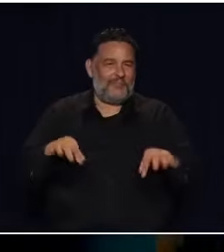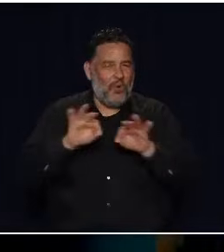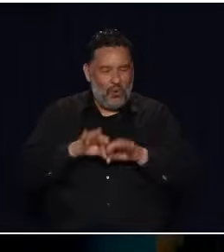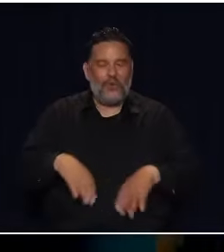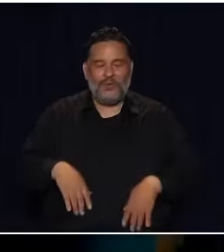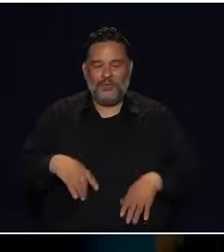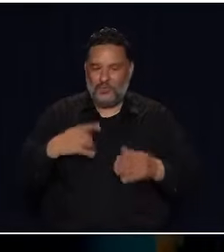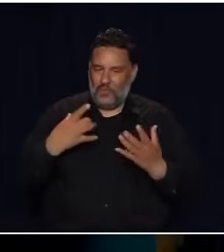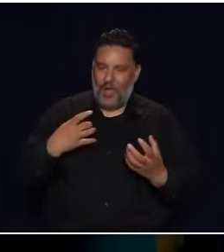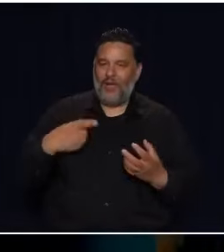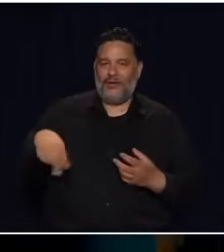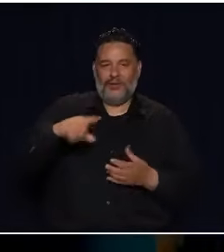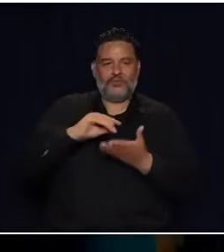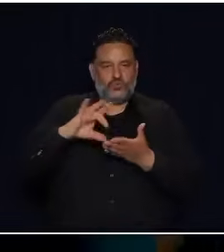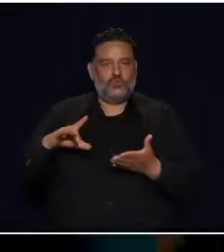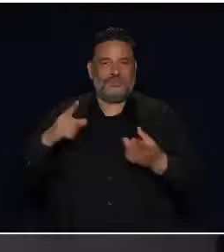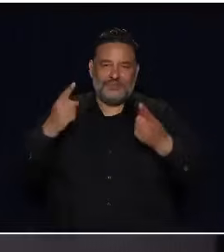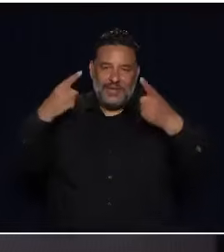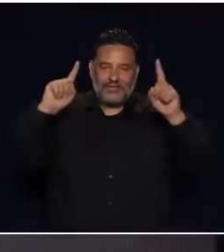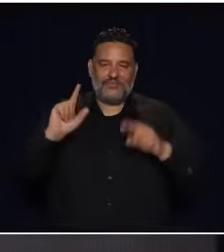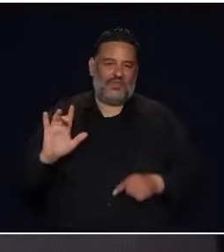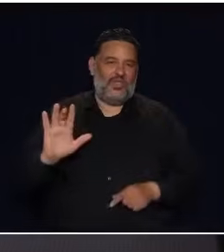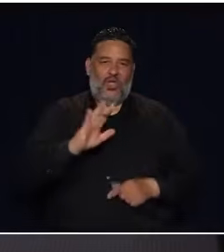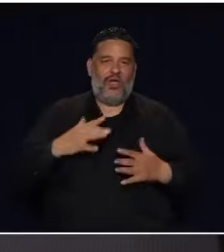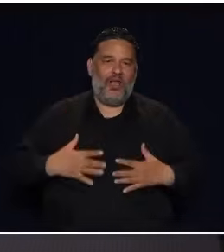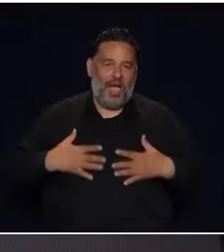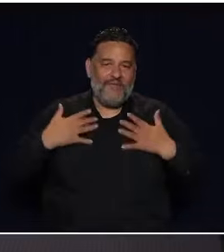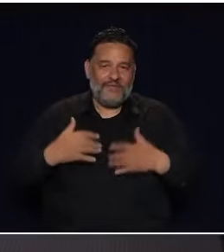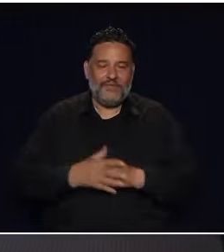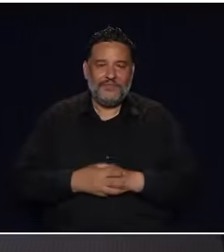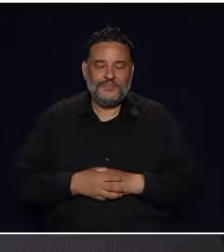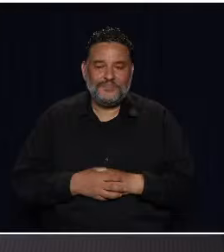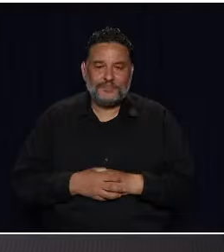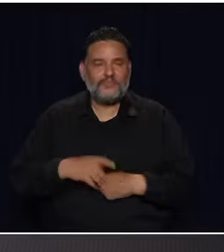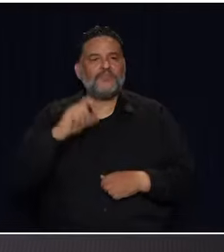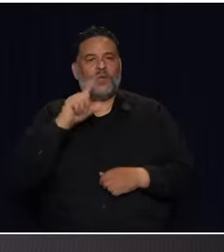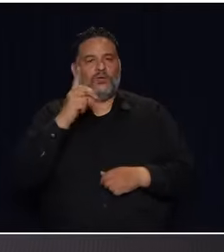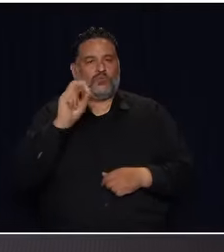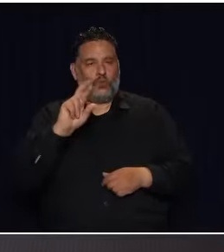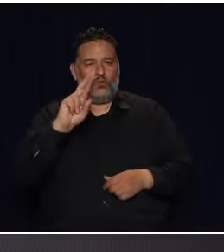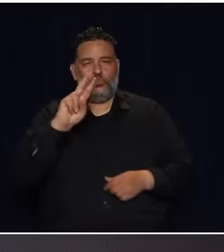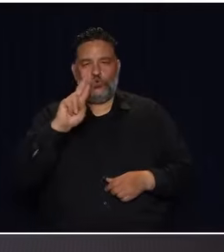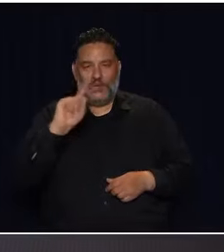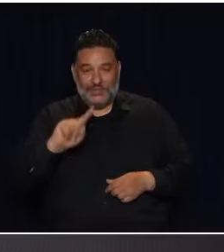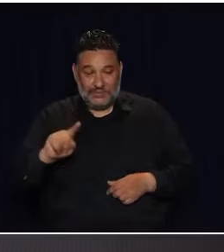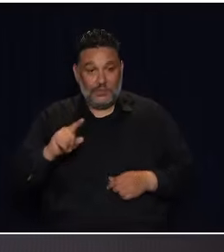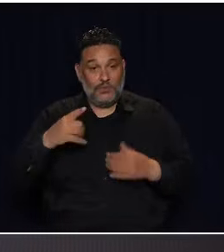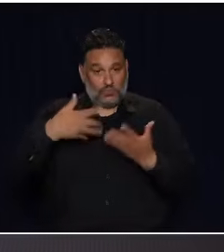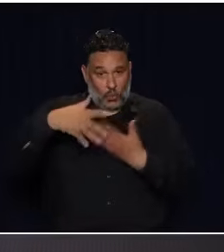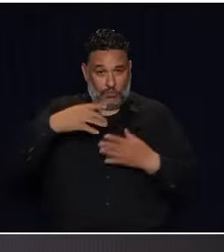THAT IS WHAT WE SHOULD PUT AT